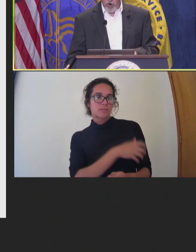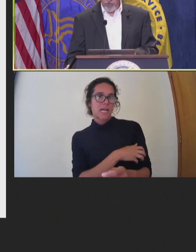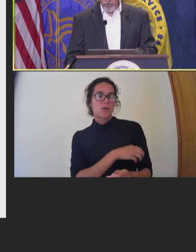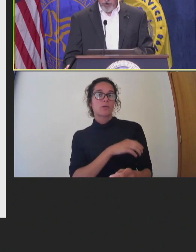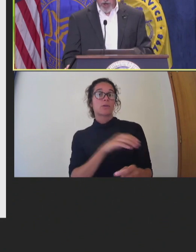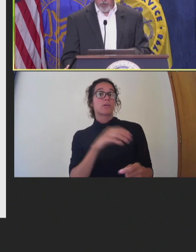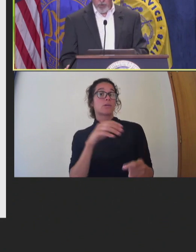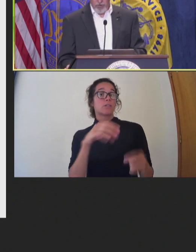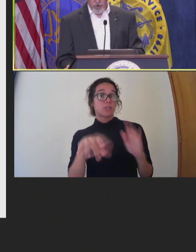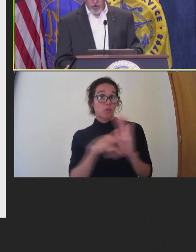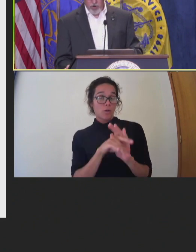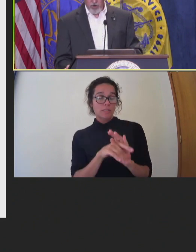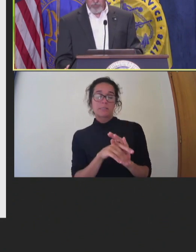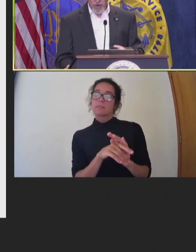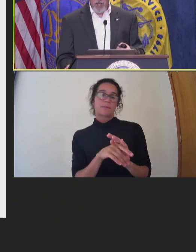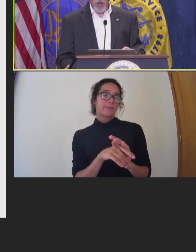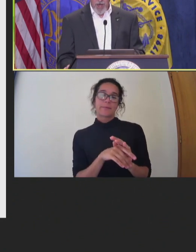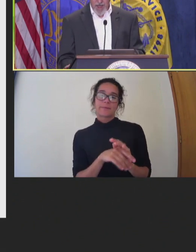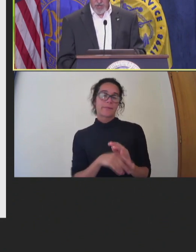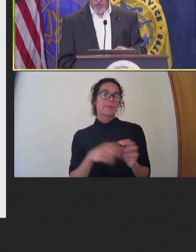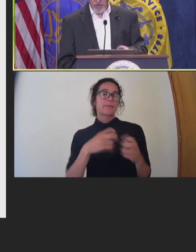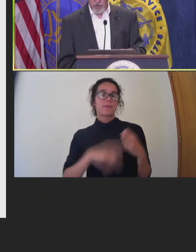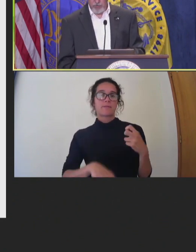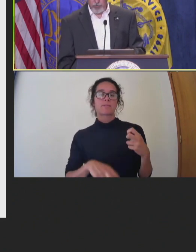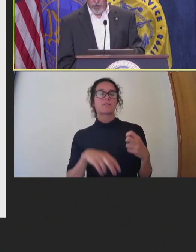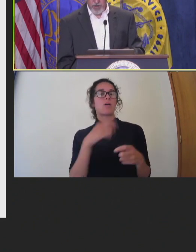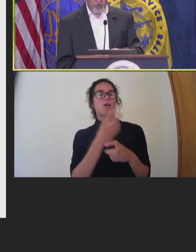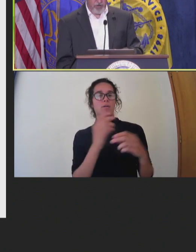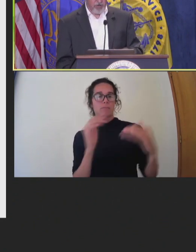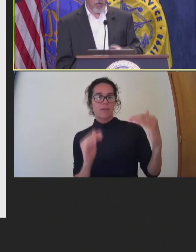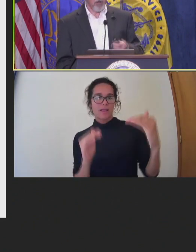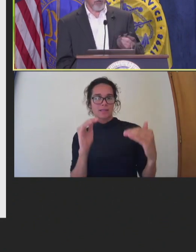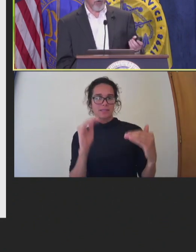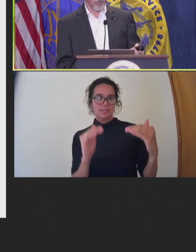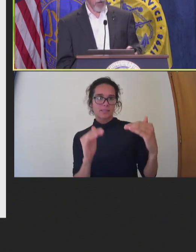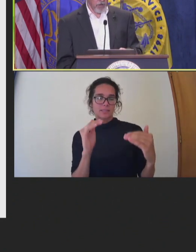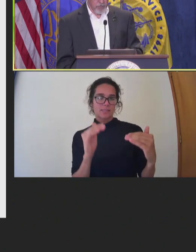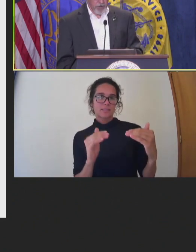from desirable, their occurrence may help activate those who are hesitant to move beyond complacency.